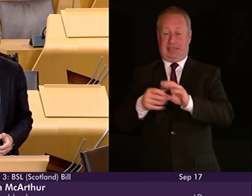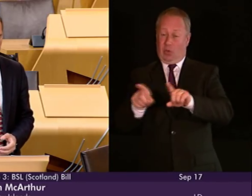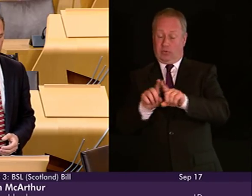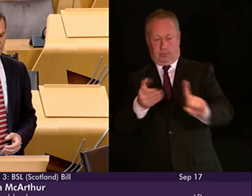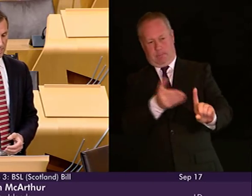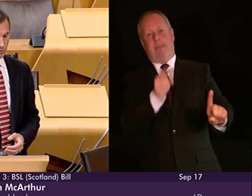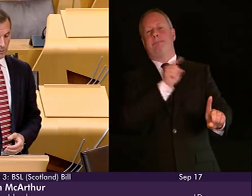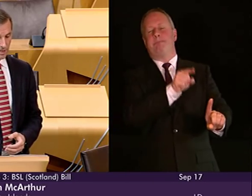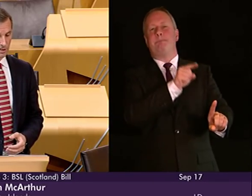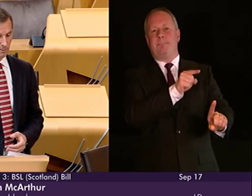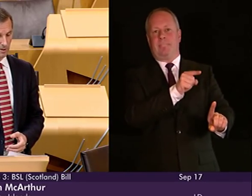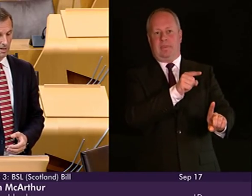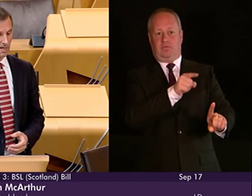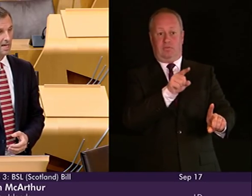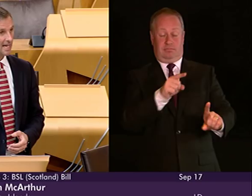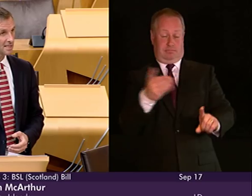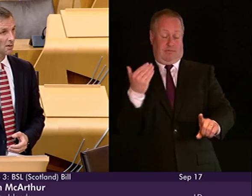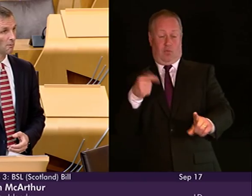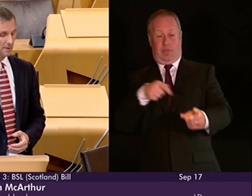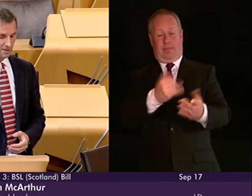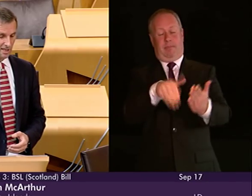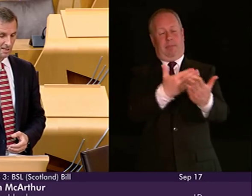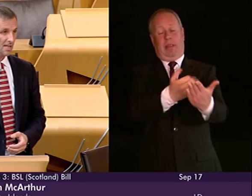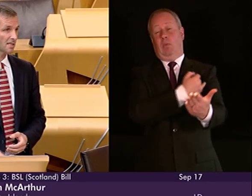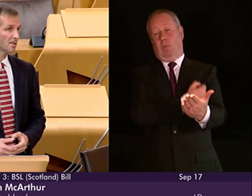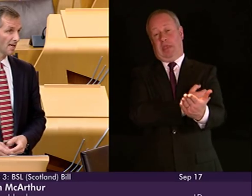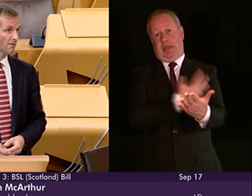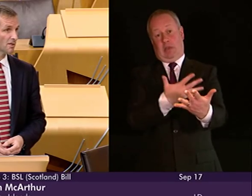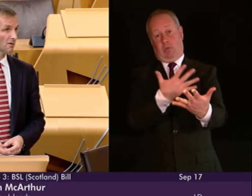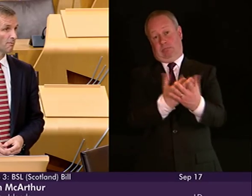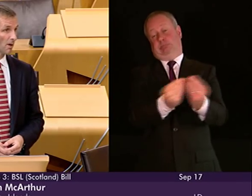delighted that that initial weakness in the bill has now been addressed thanks to the efforts of